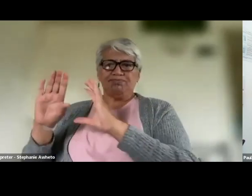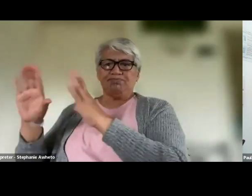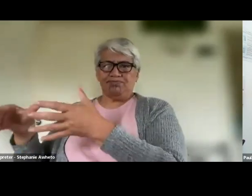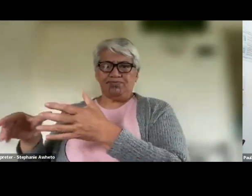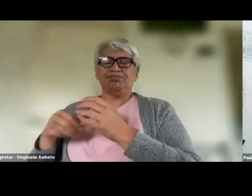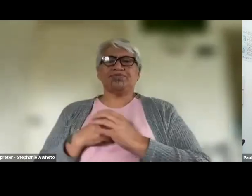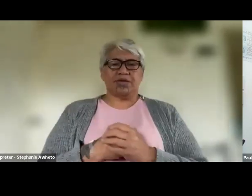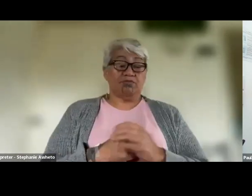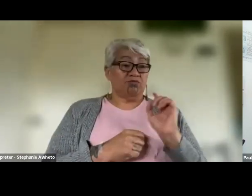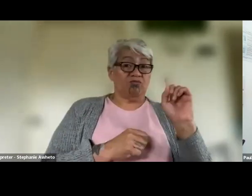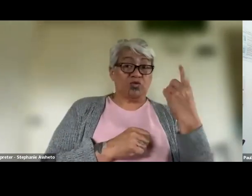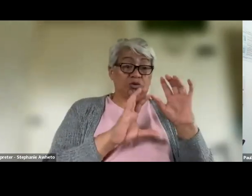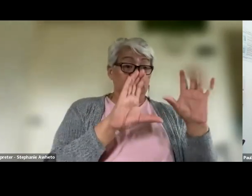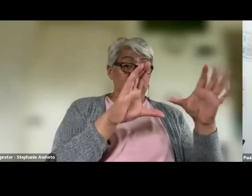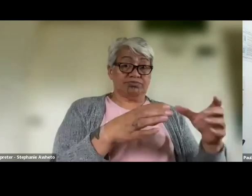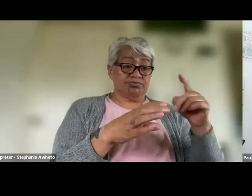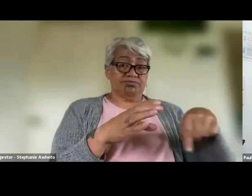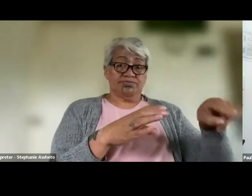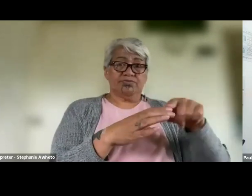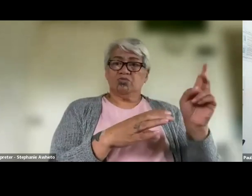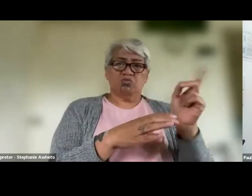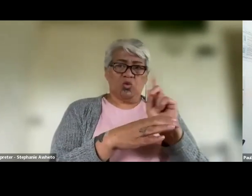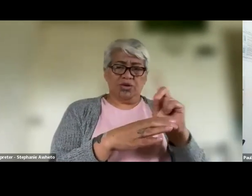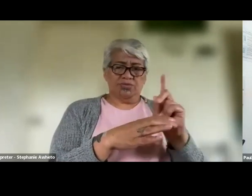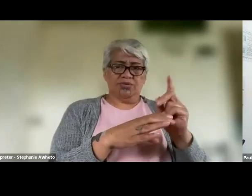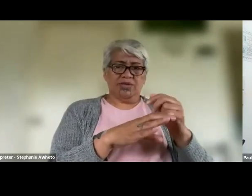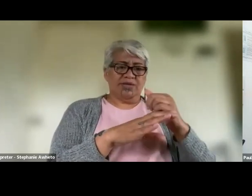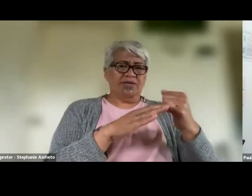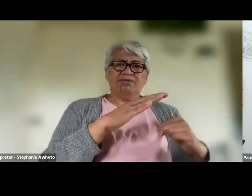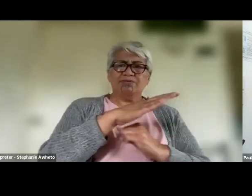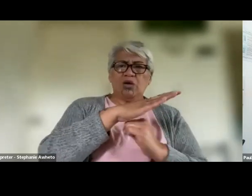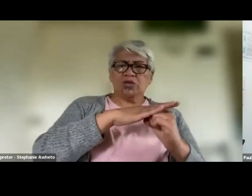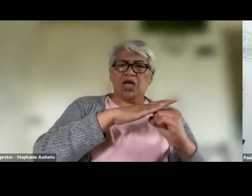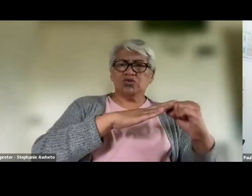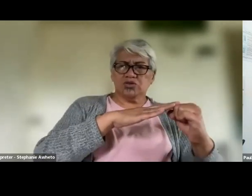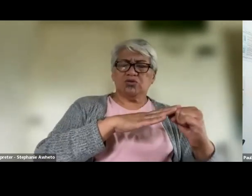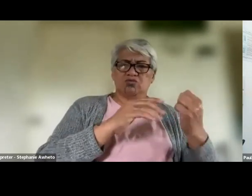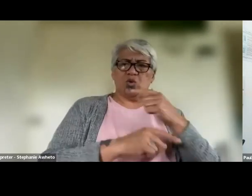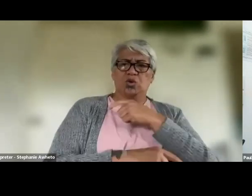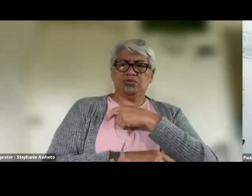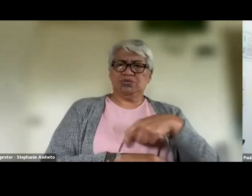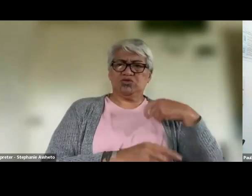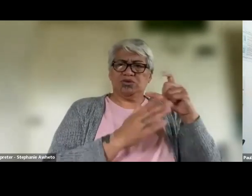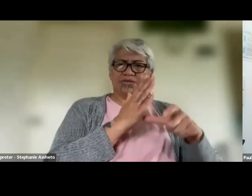The first is around building the foundations of Whaikaha. Six months in and three months for me